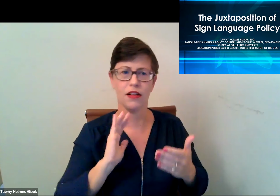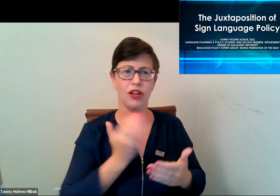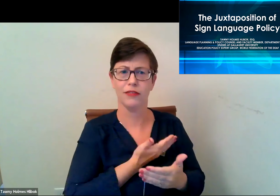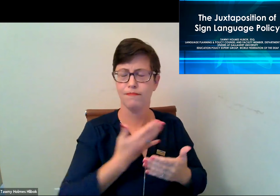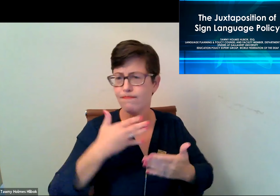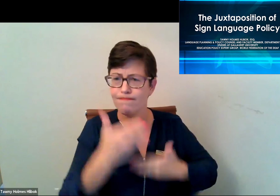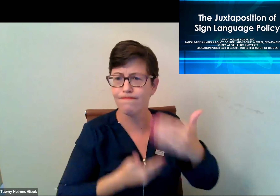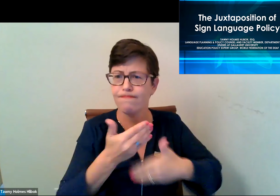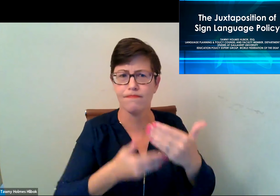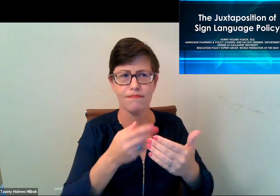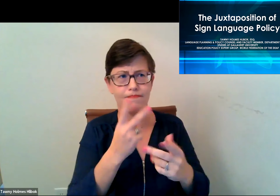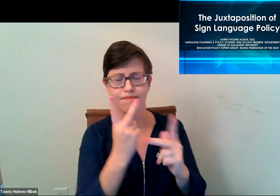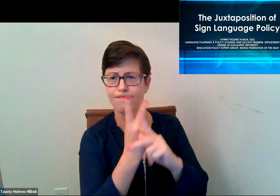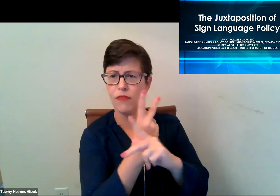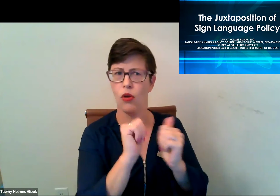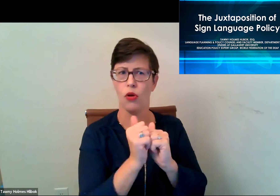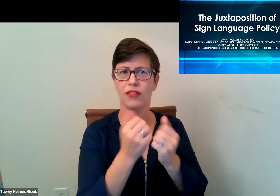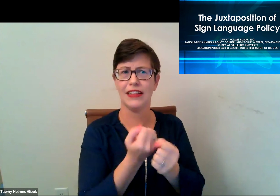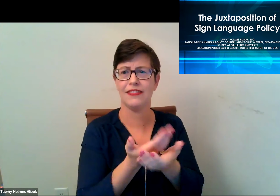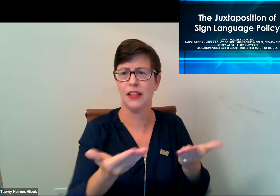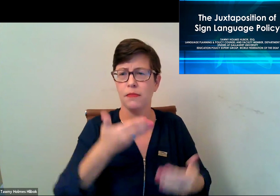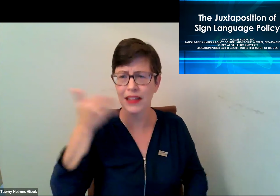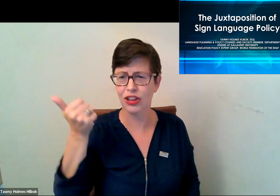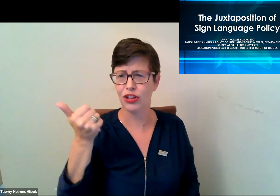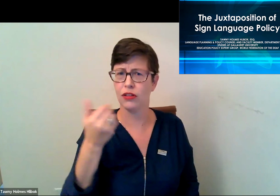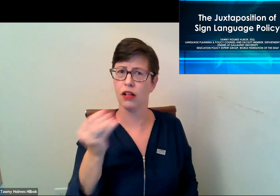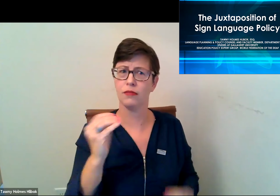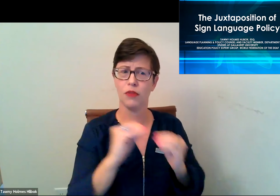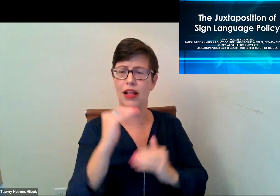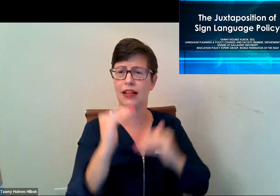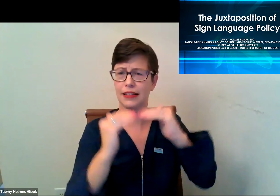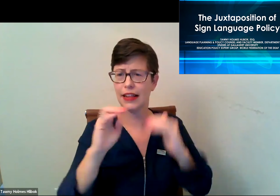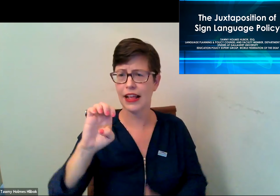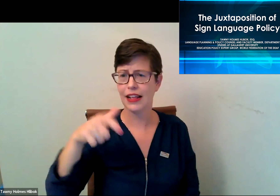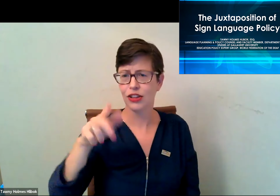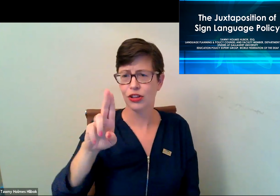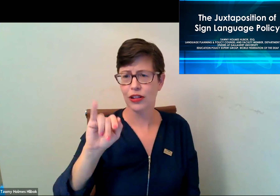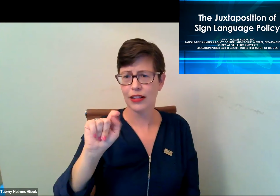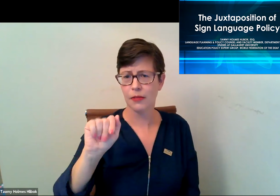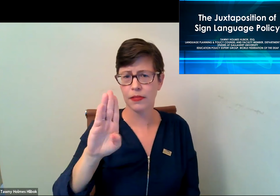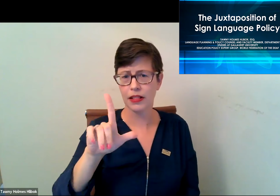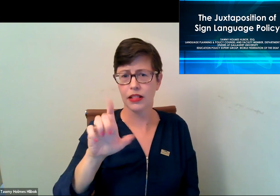and a core part of our thinking as we move forward and try to understand and work better, to create